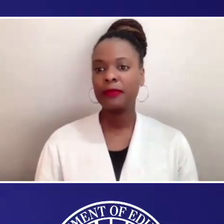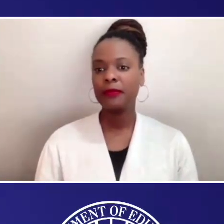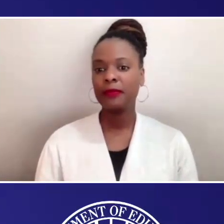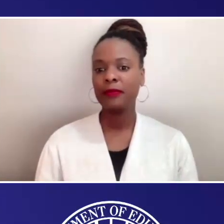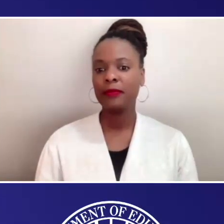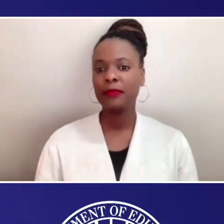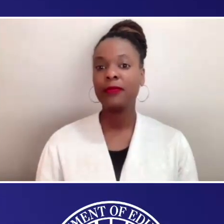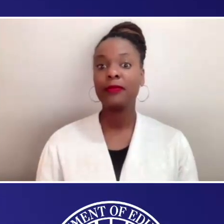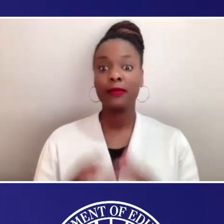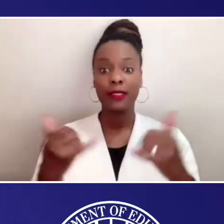Now, are we ready for the pulse check?